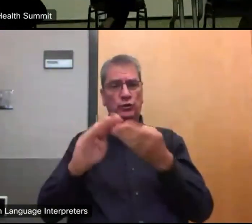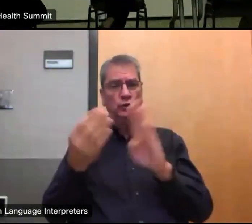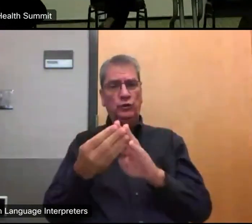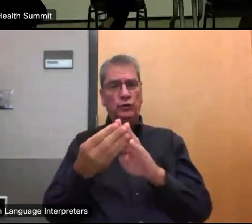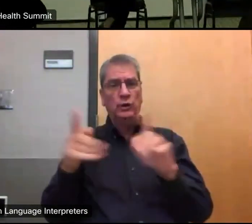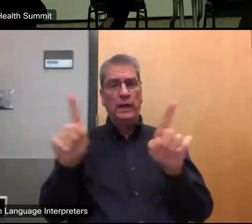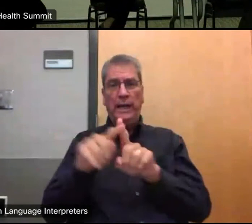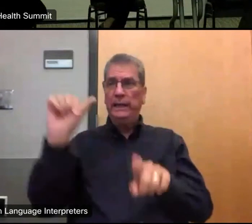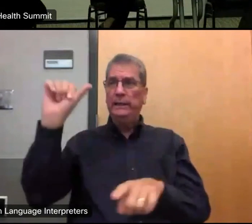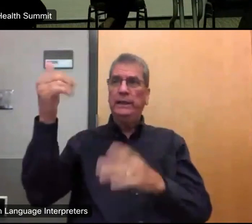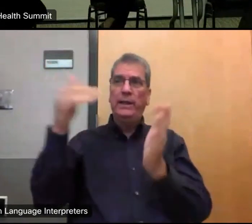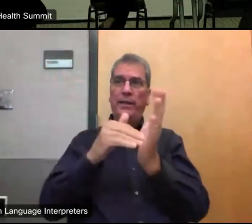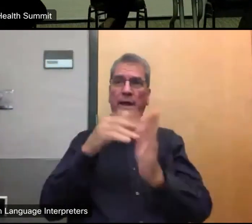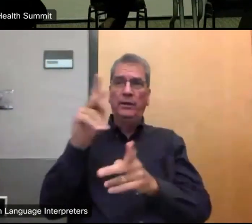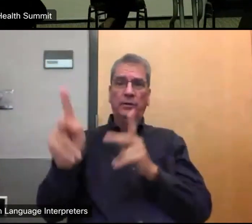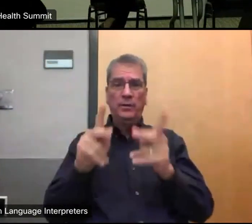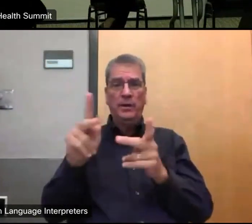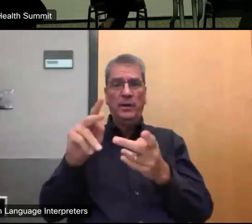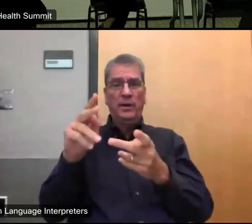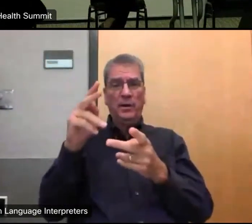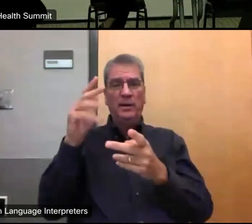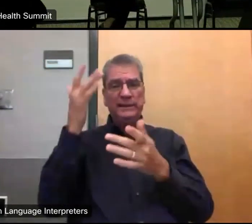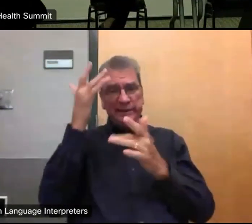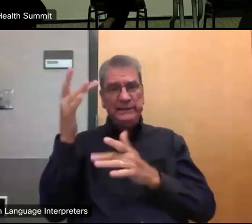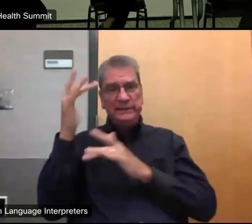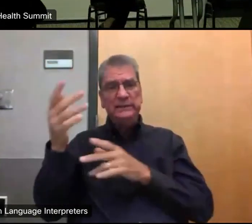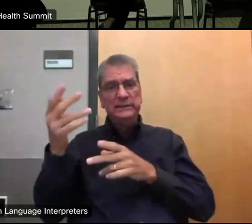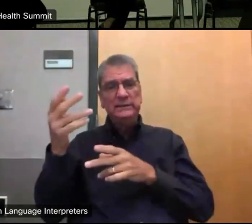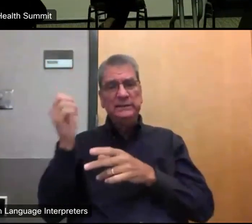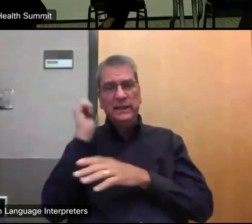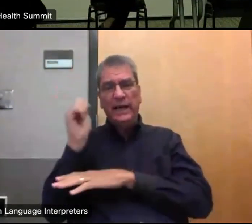10,000 people a day 2065 and all these other factors that are going to really affect us